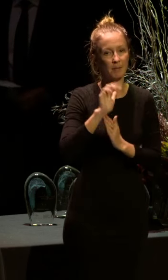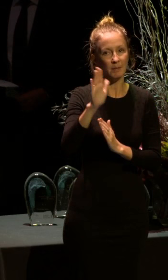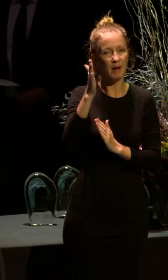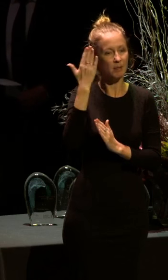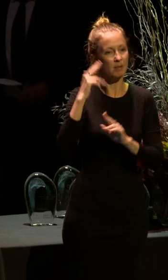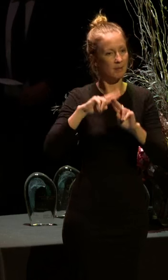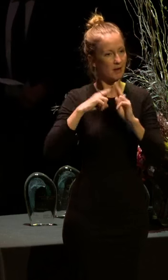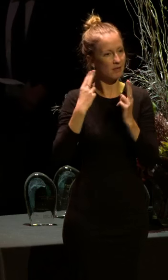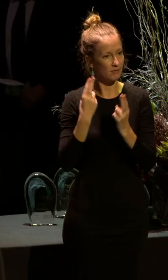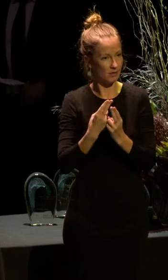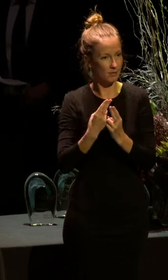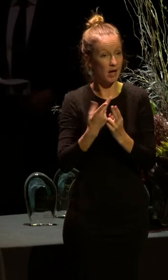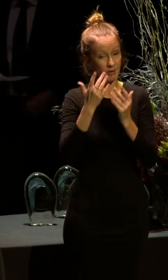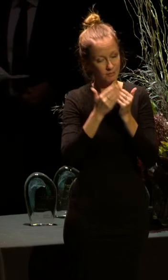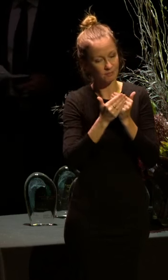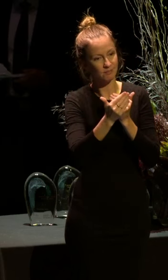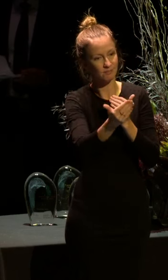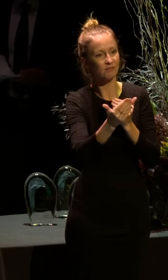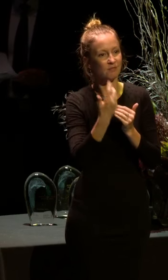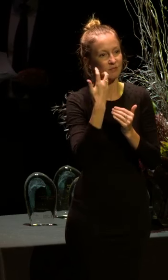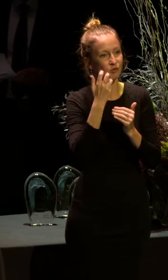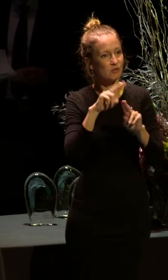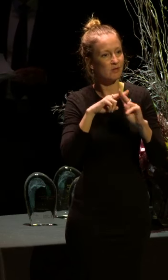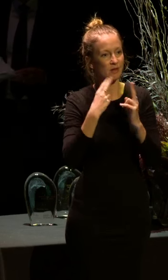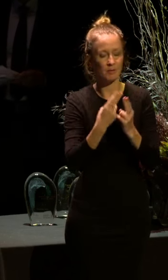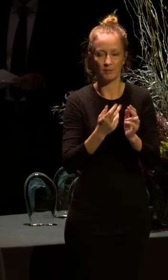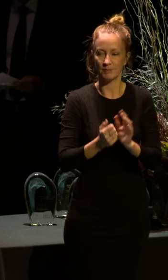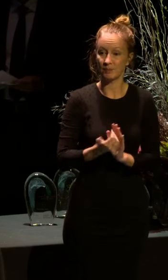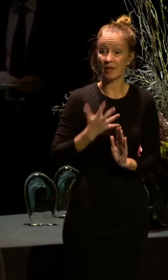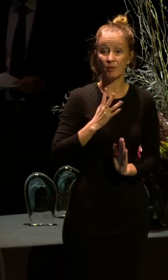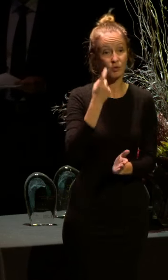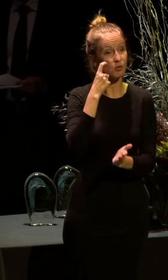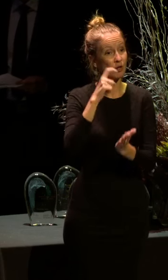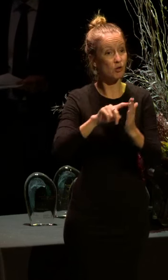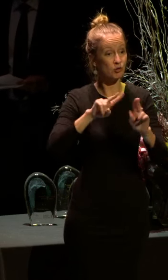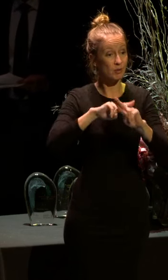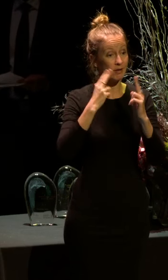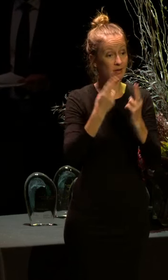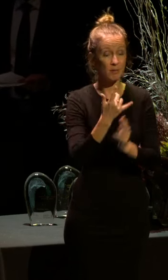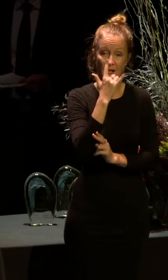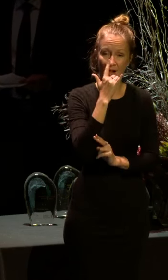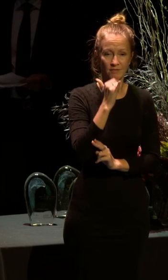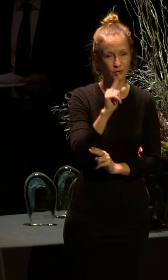I would also like to acknowledge my family, who unfortunately couldn't be here tonight.